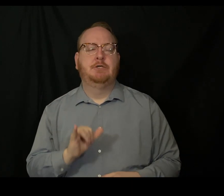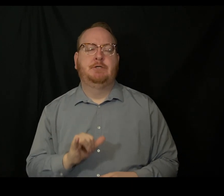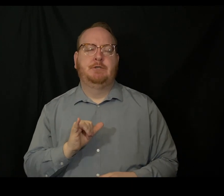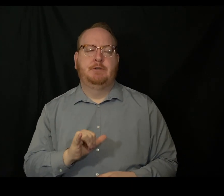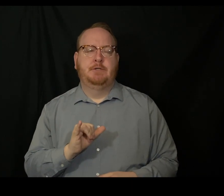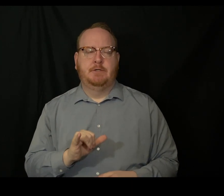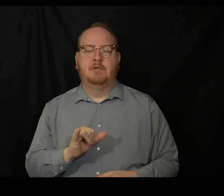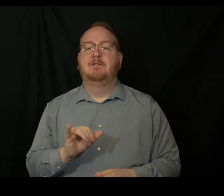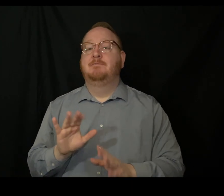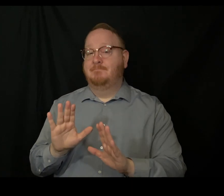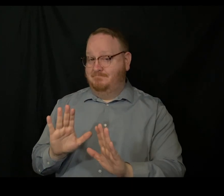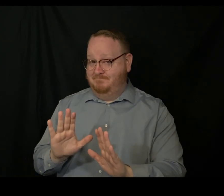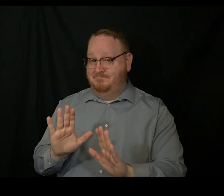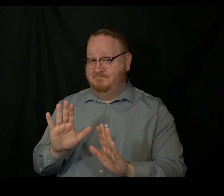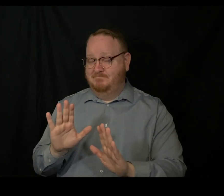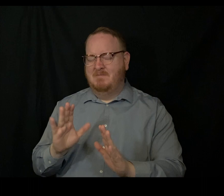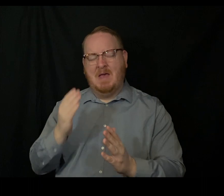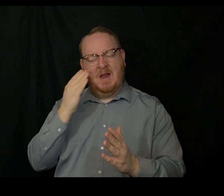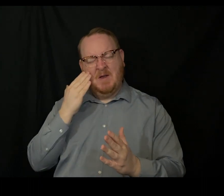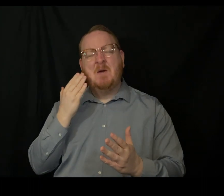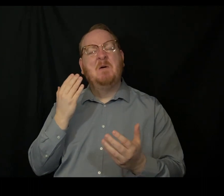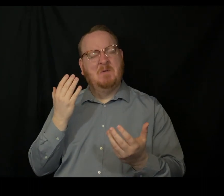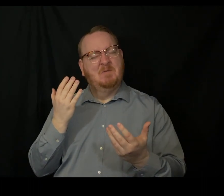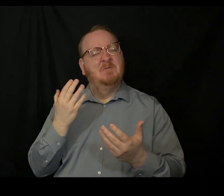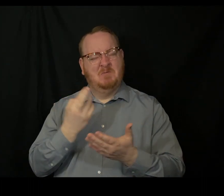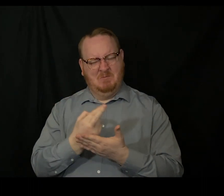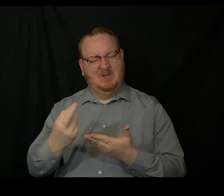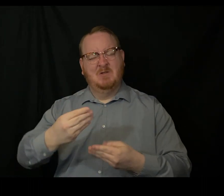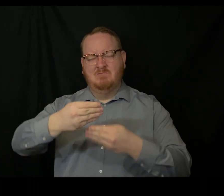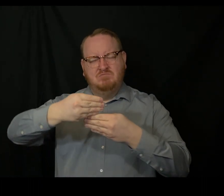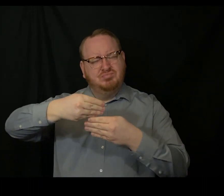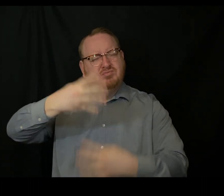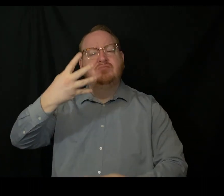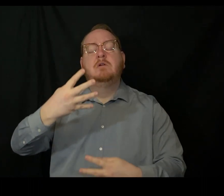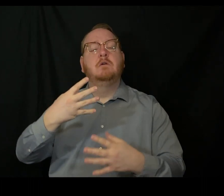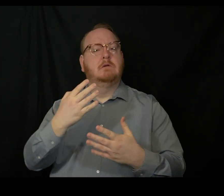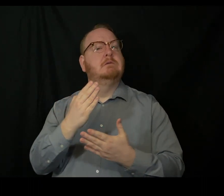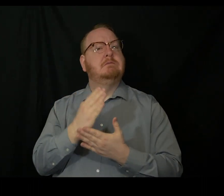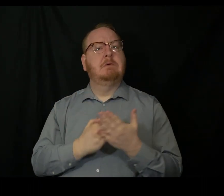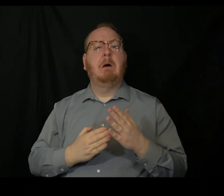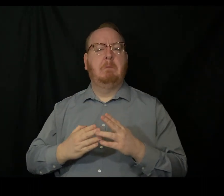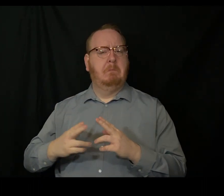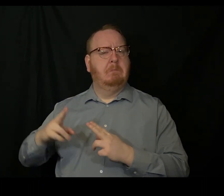there's a lot of resources out there, but there's definitely some that make the top of the list that we think parents